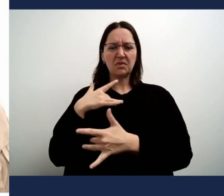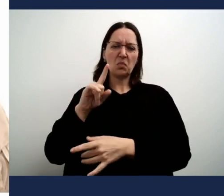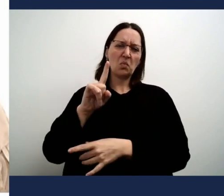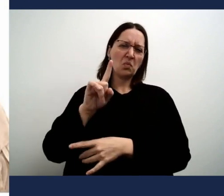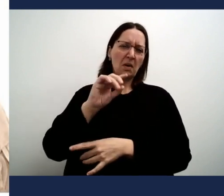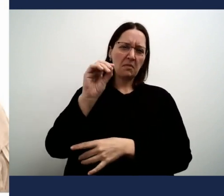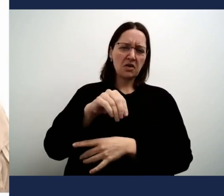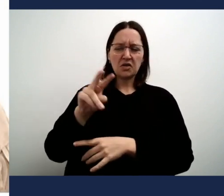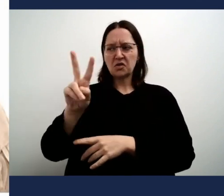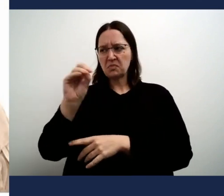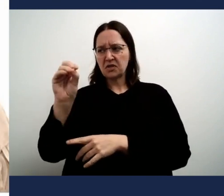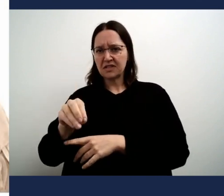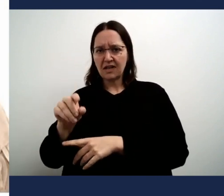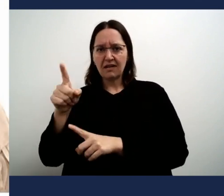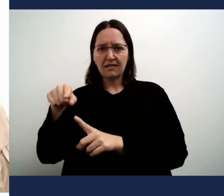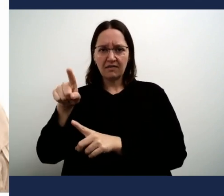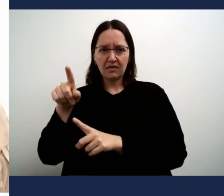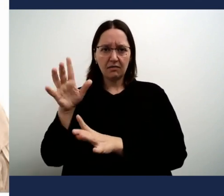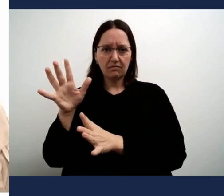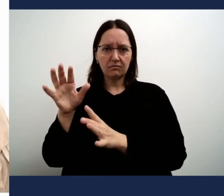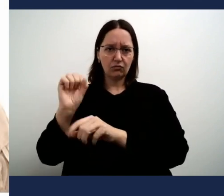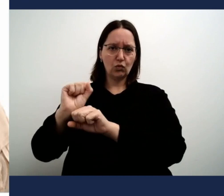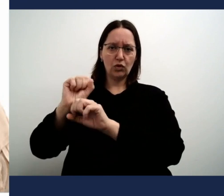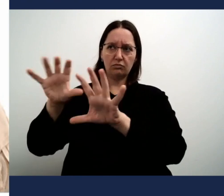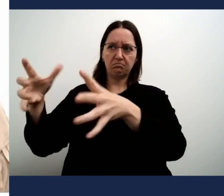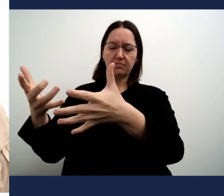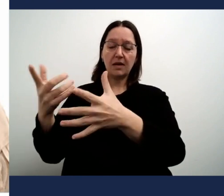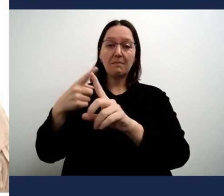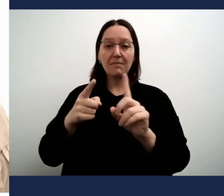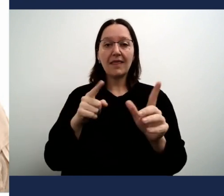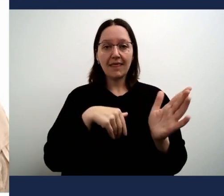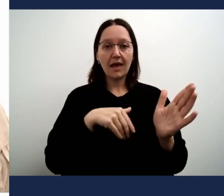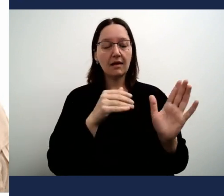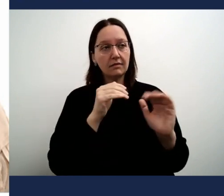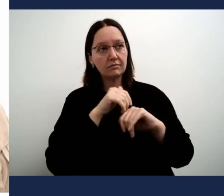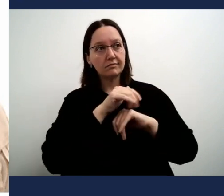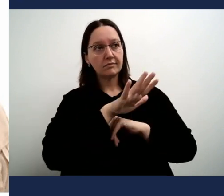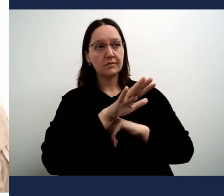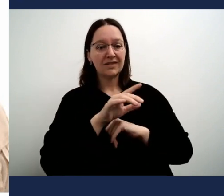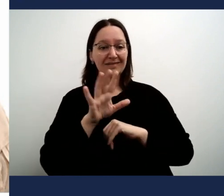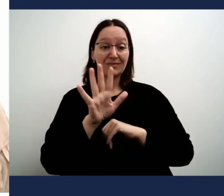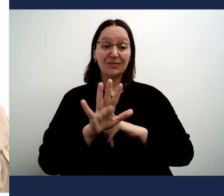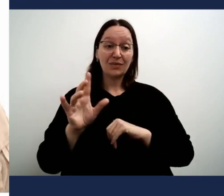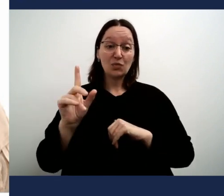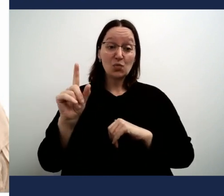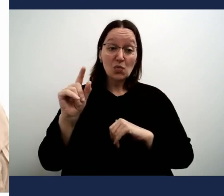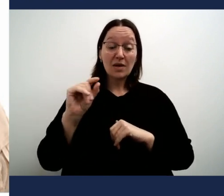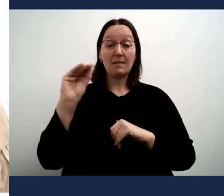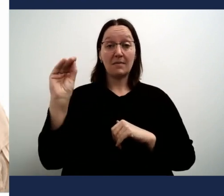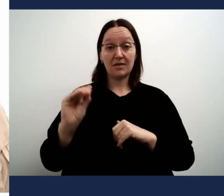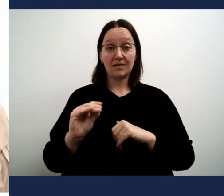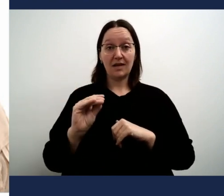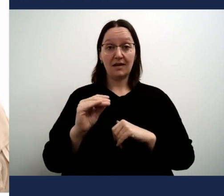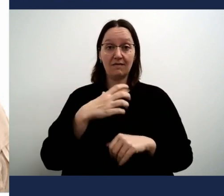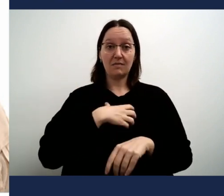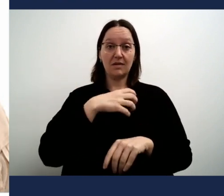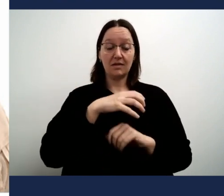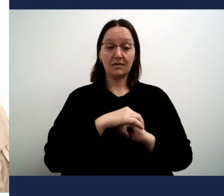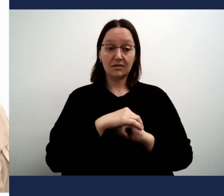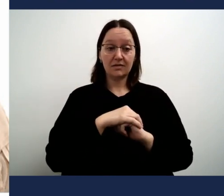And she was amazing, she was great. And it was about an hour flight. And as the plane was landing, she looks over to me